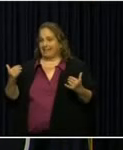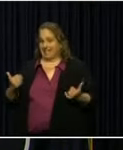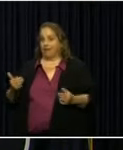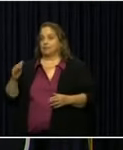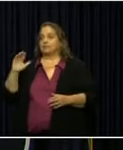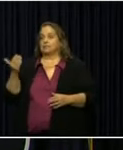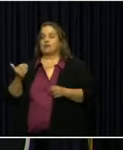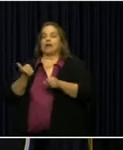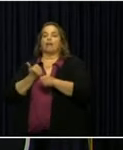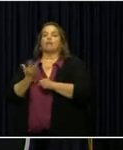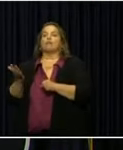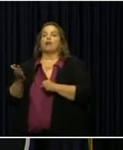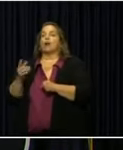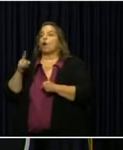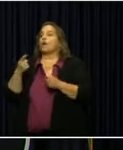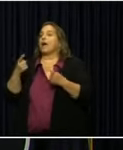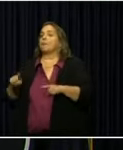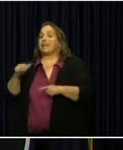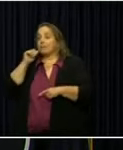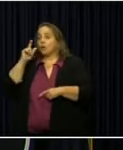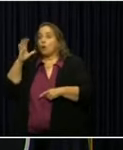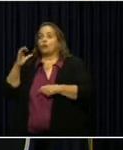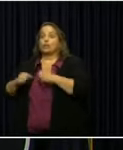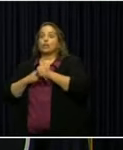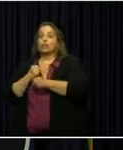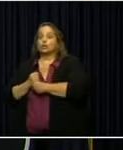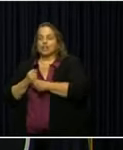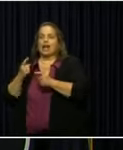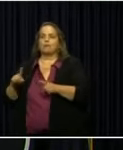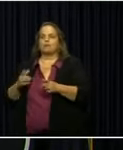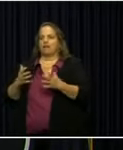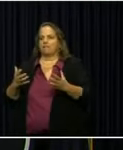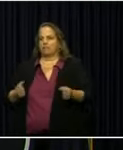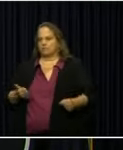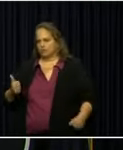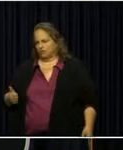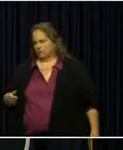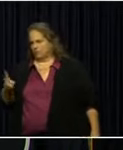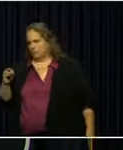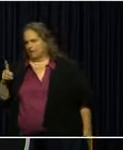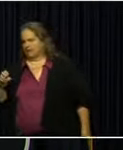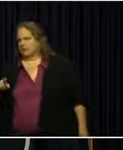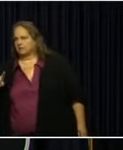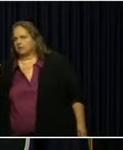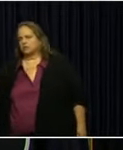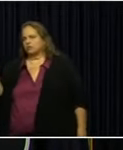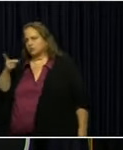REPUBLIC RECOMMENDING IT. I THINK YOU HEARD THE SCIENTIFIC COMMUNITY HESITATING TO END COURSE DOORS SOME OF THE OTHER THINGS EARLY ON BECAUSE THE